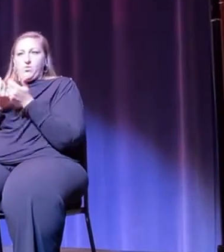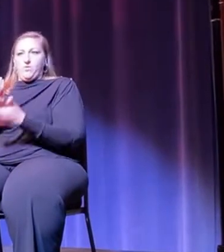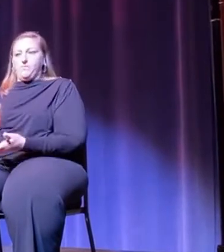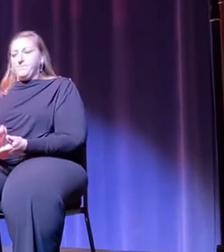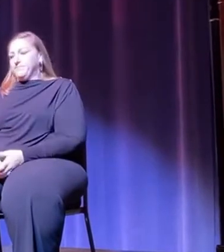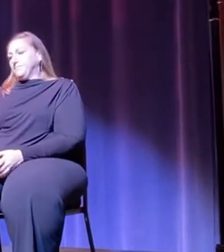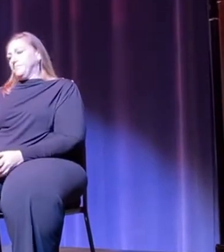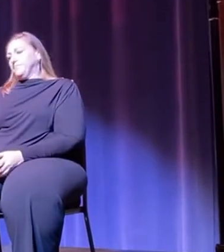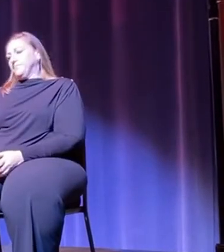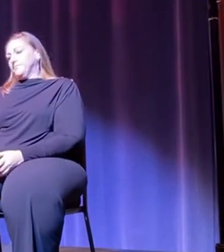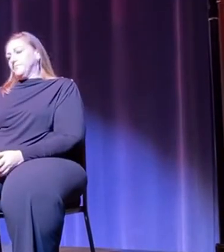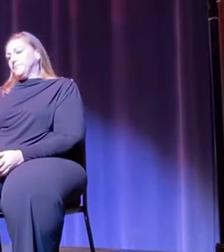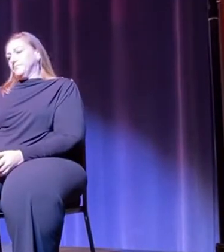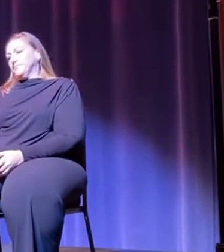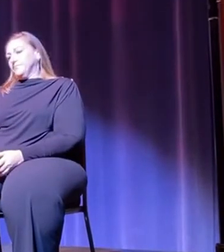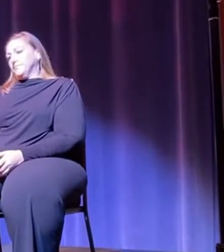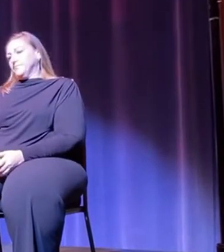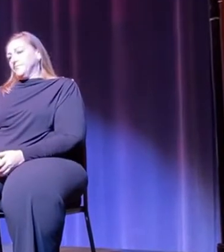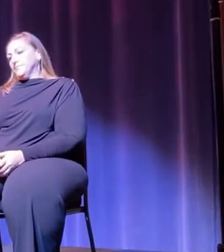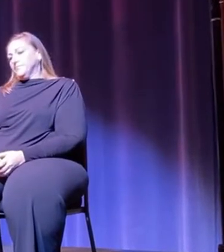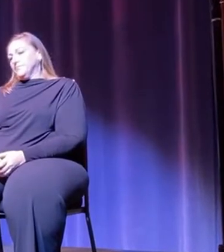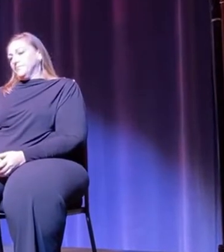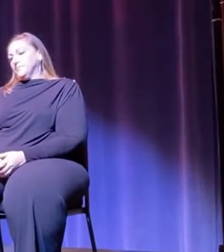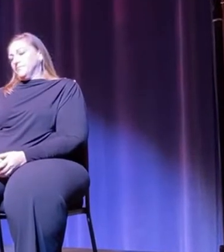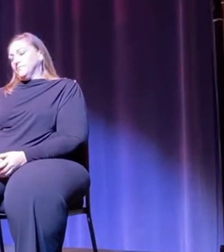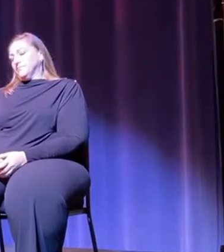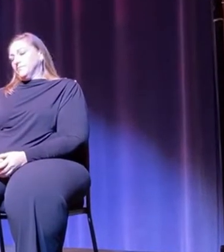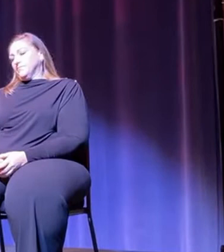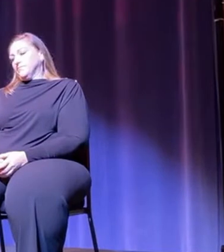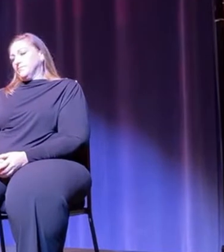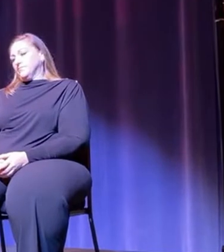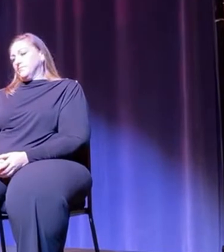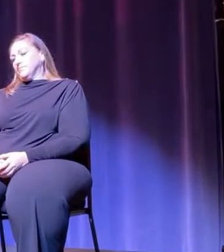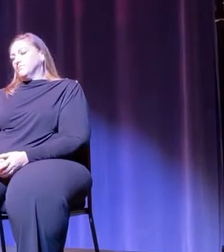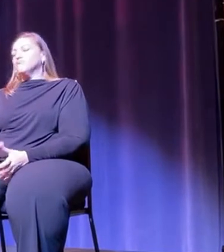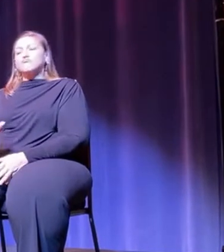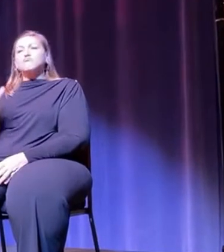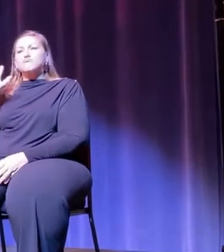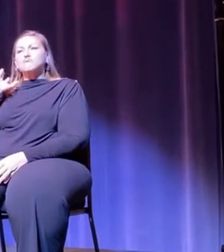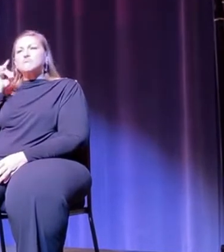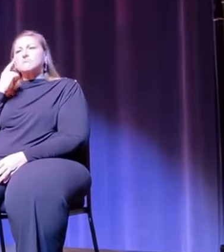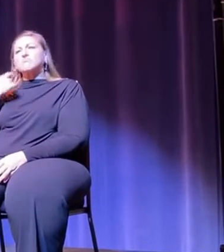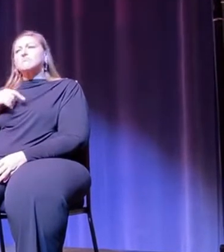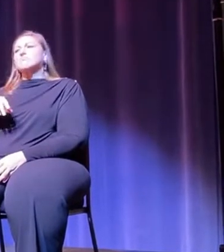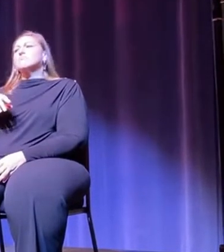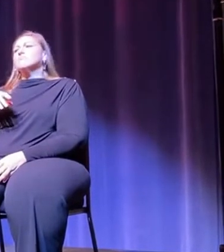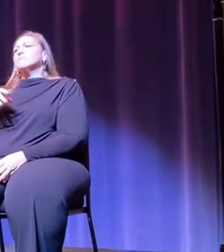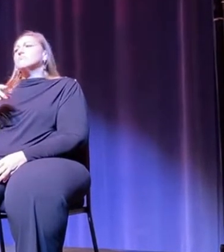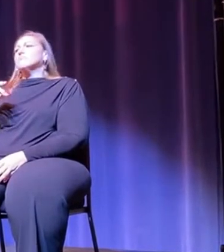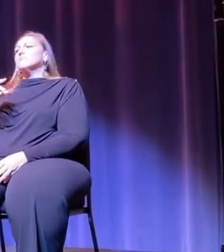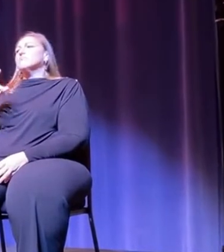and then I think like further back maybe looking at how Gloria Anzaldua,